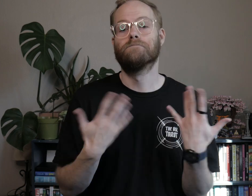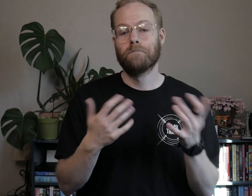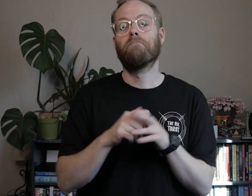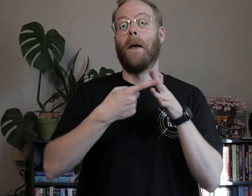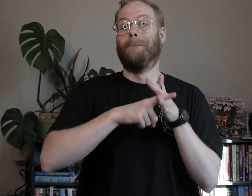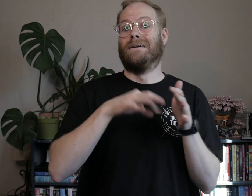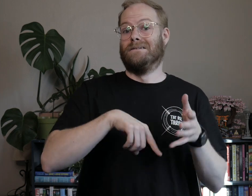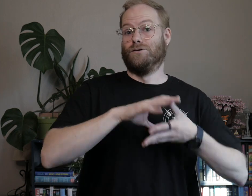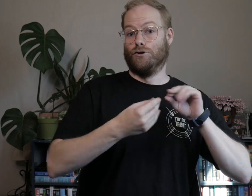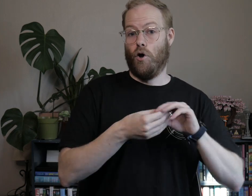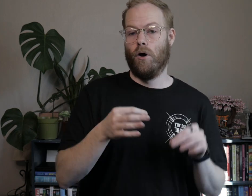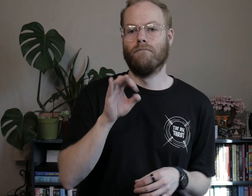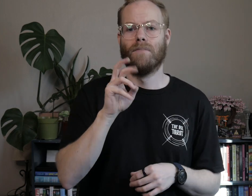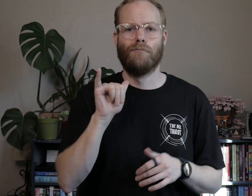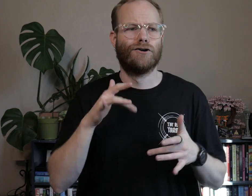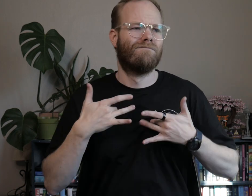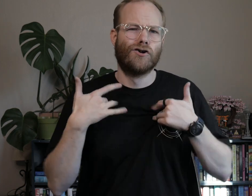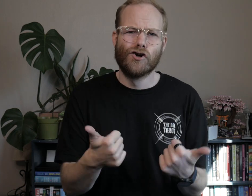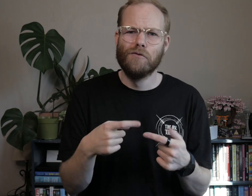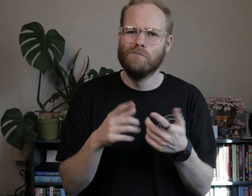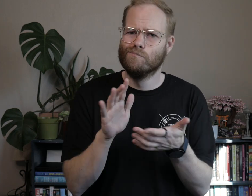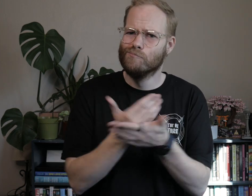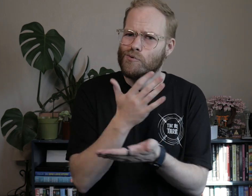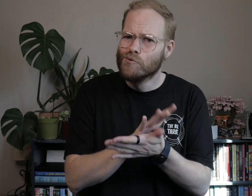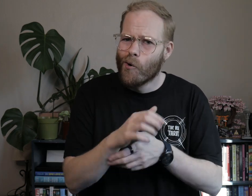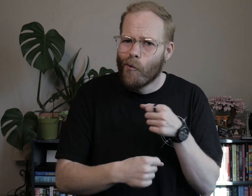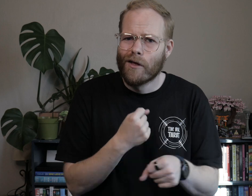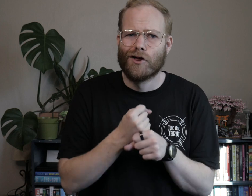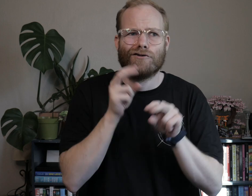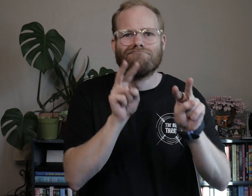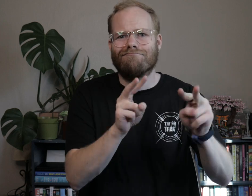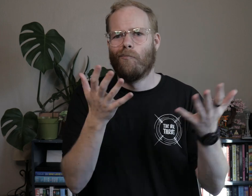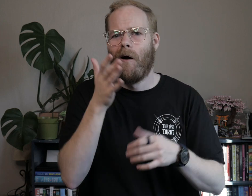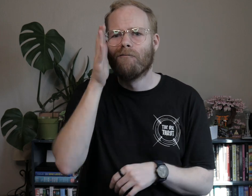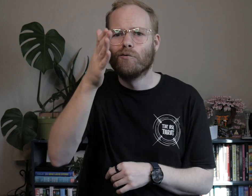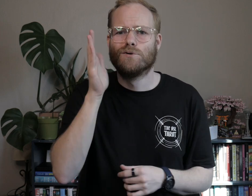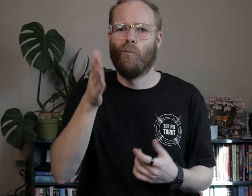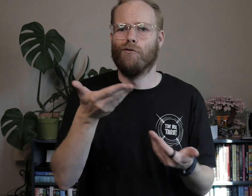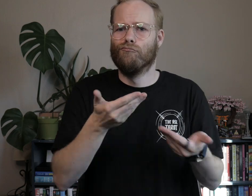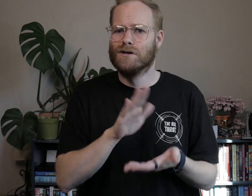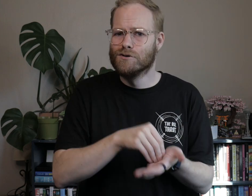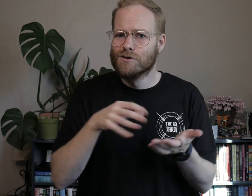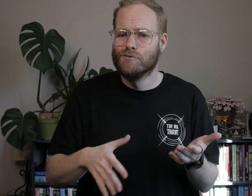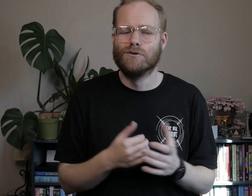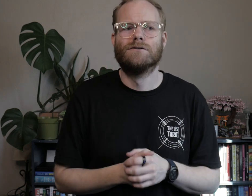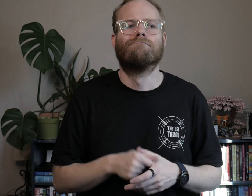At the start of this story, February is feeling good about the new school year, looking forward to what the future will bring her students.